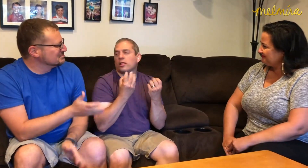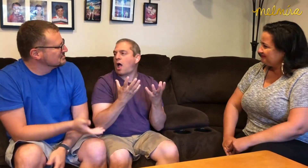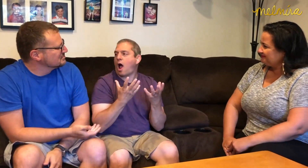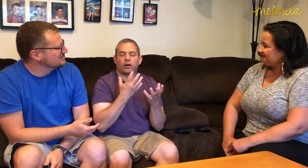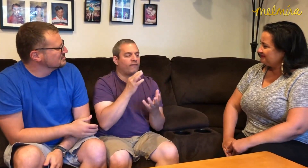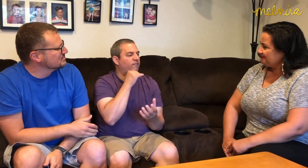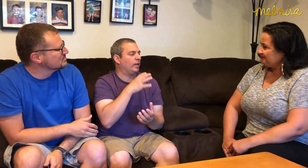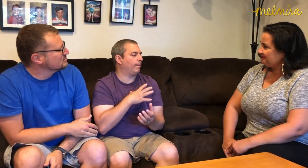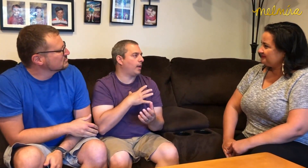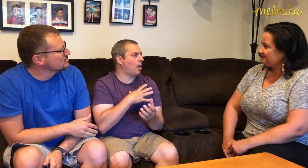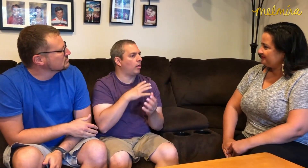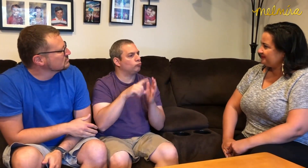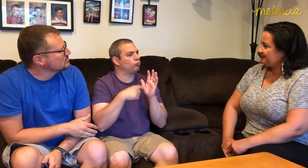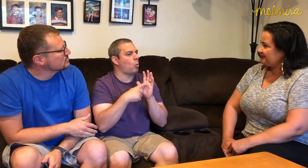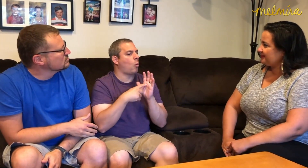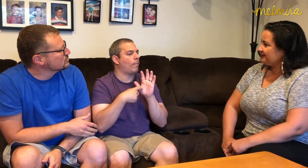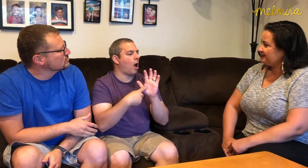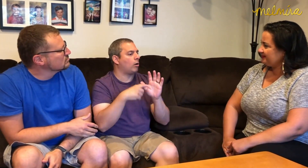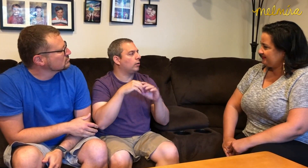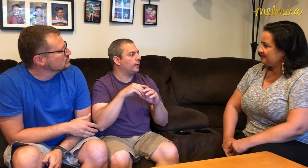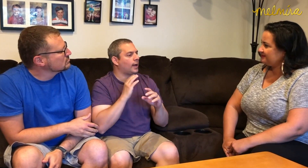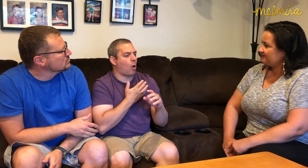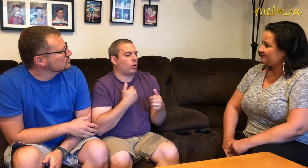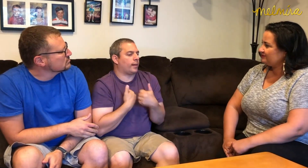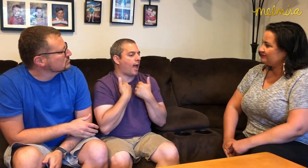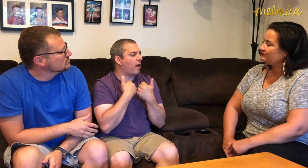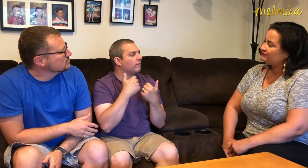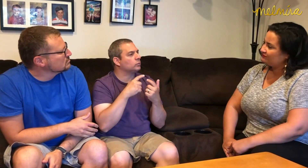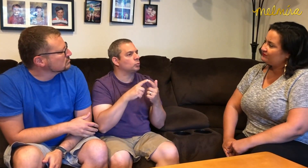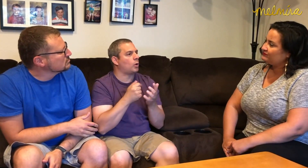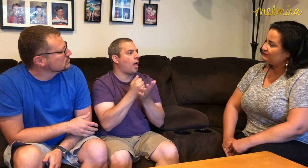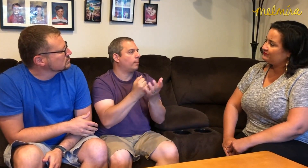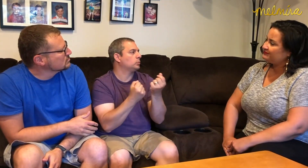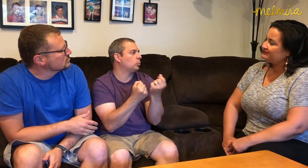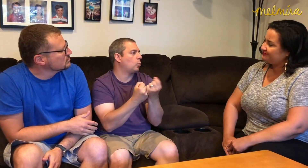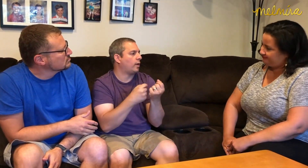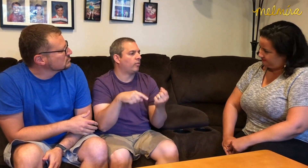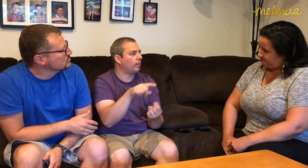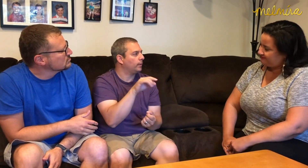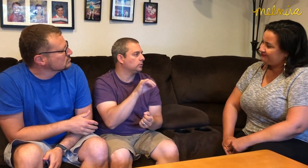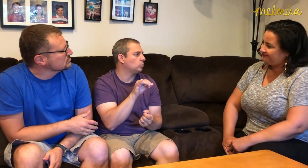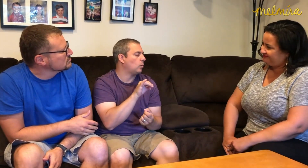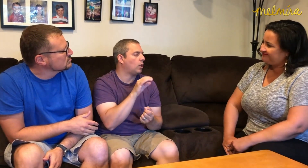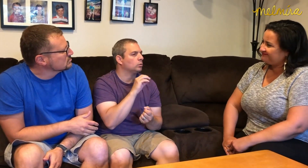We've a lot of female role models in our lives to help with supporting our kids.